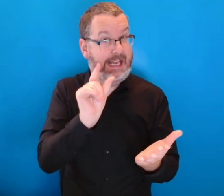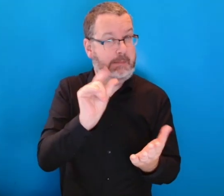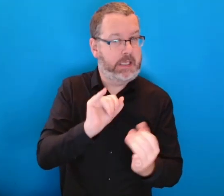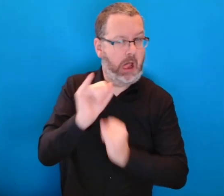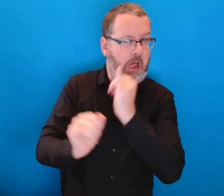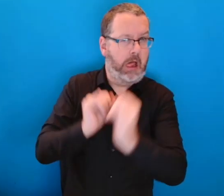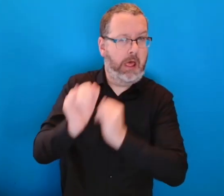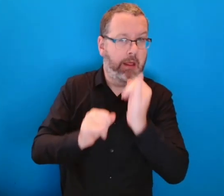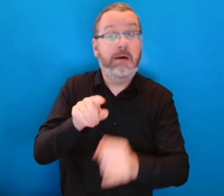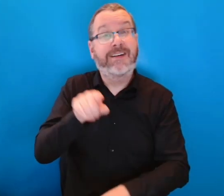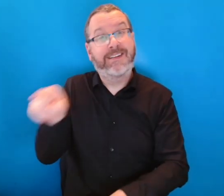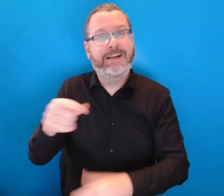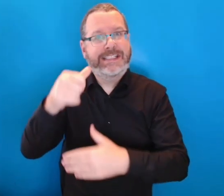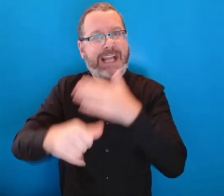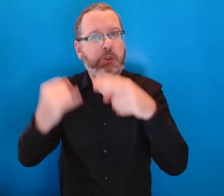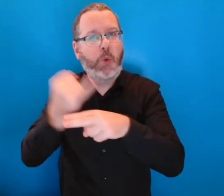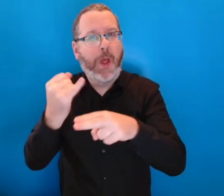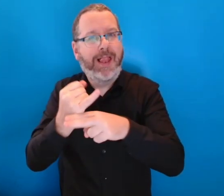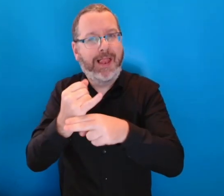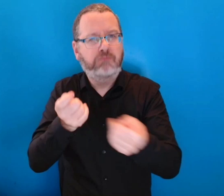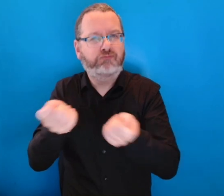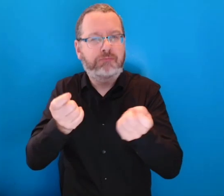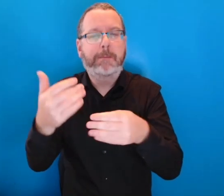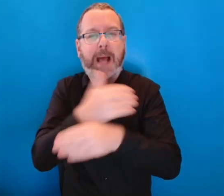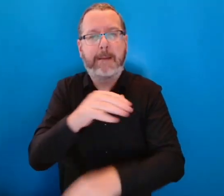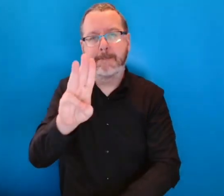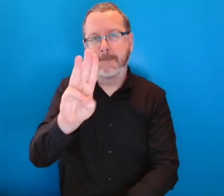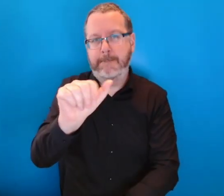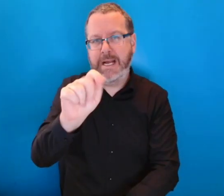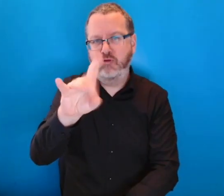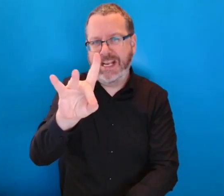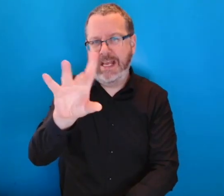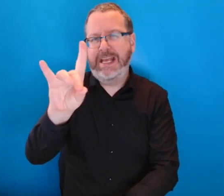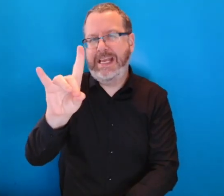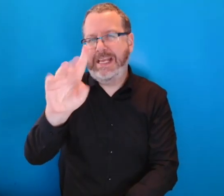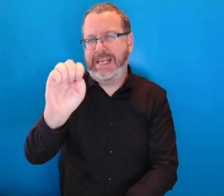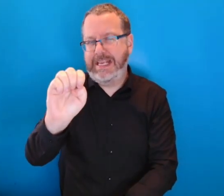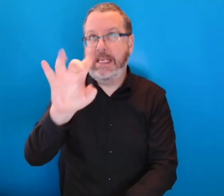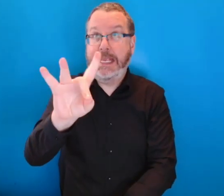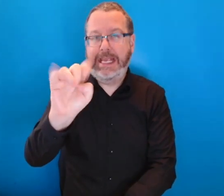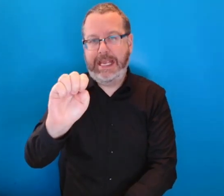This may have been a dig at Patrick Kehoe's Cork Day School, which was one that used sign language.